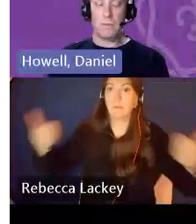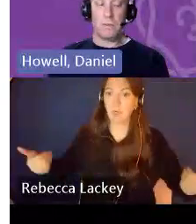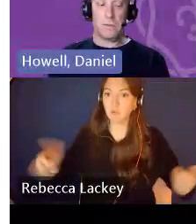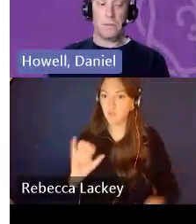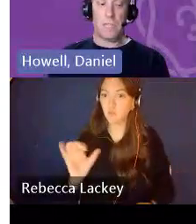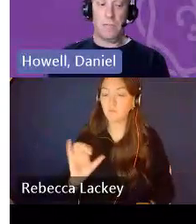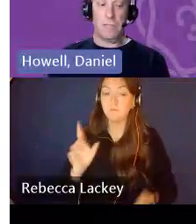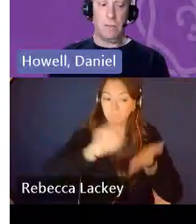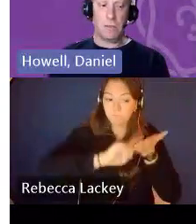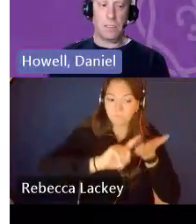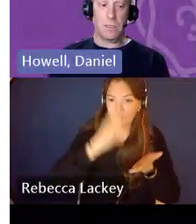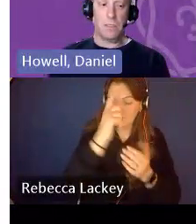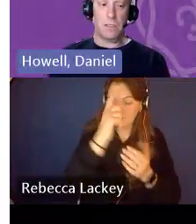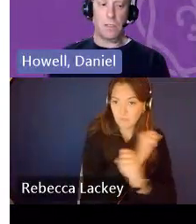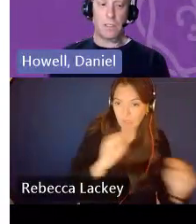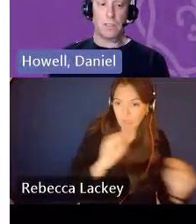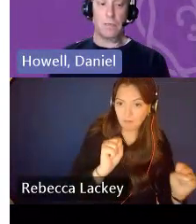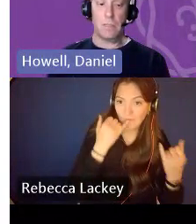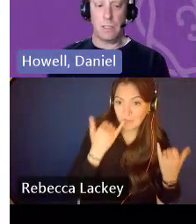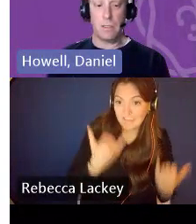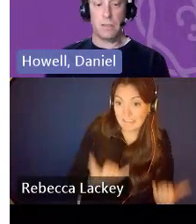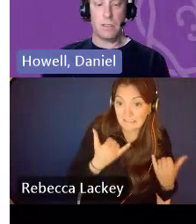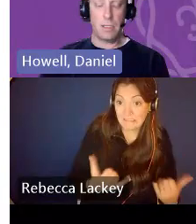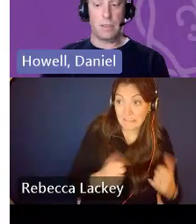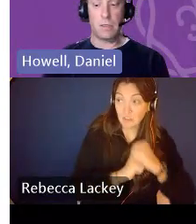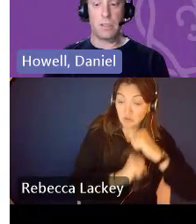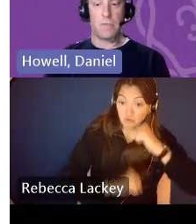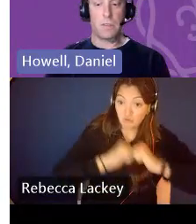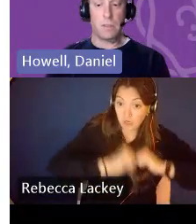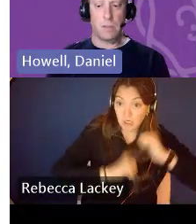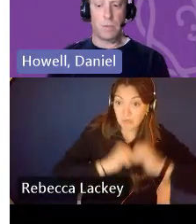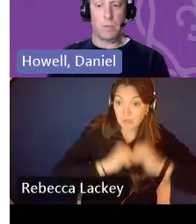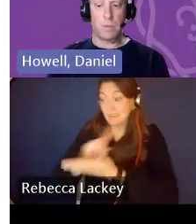for safety on the existing structure and then the design is kind of on a separate